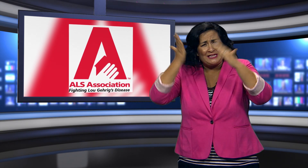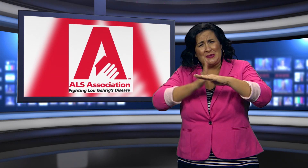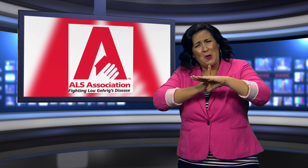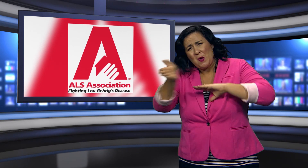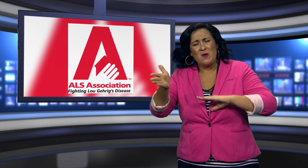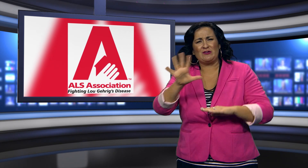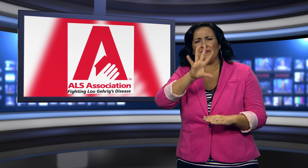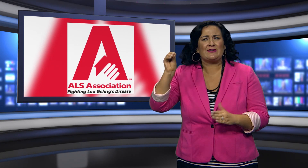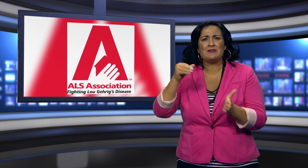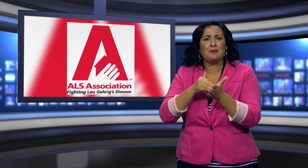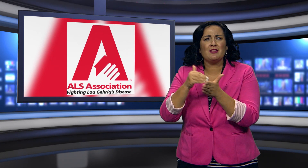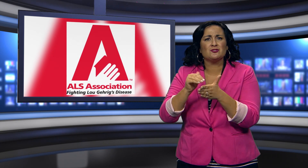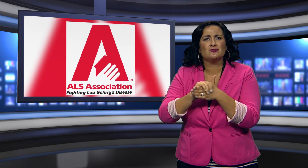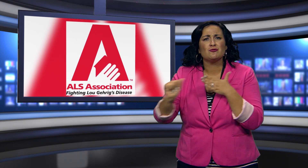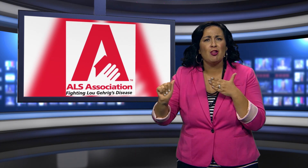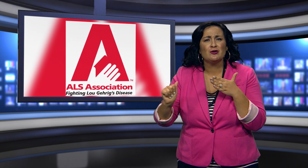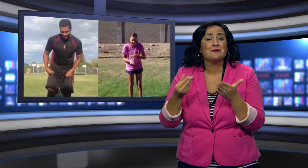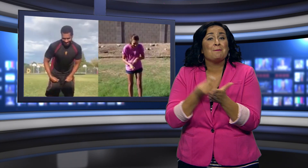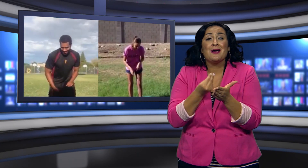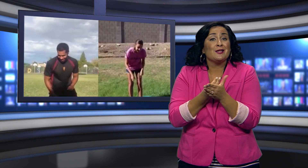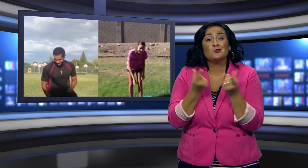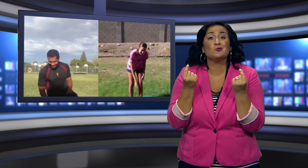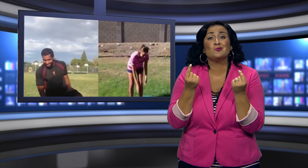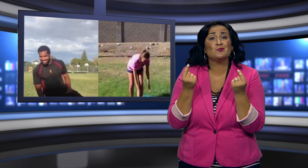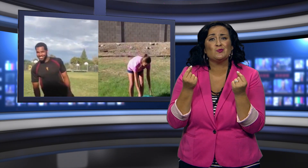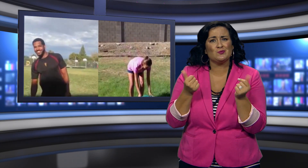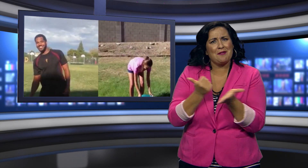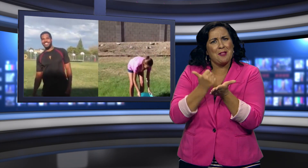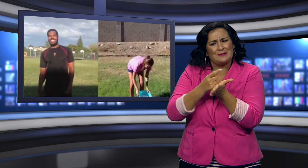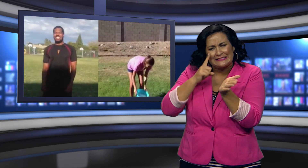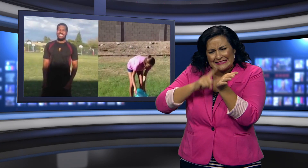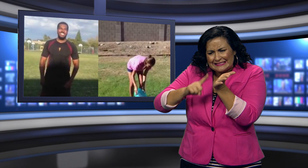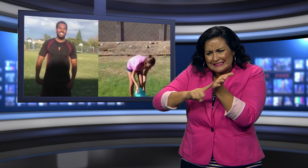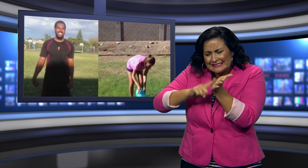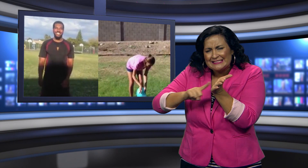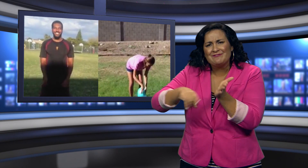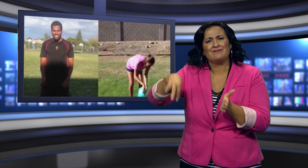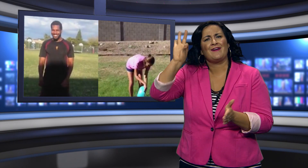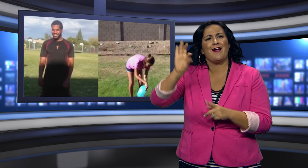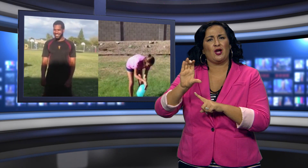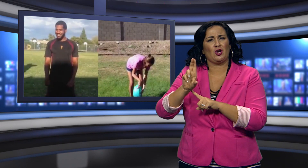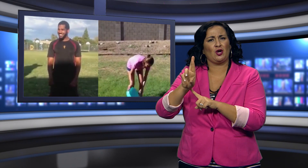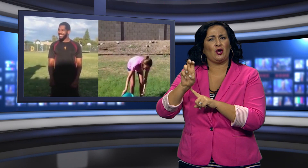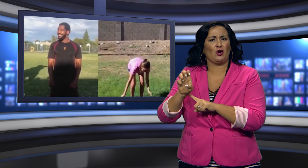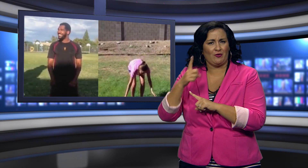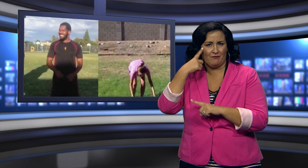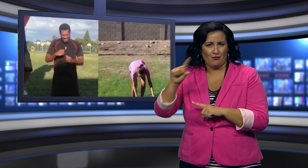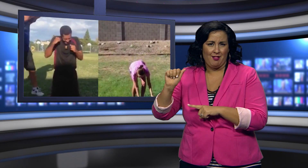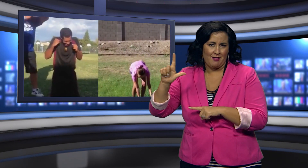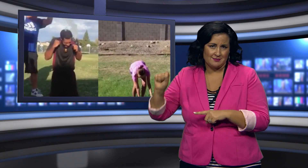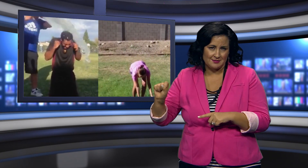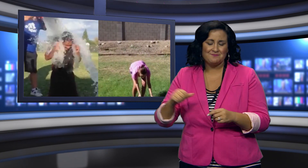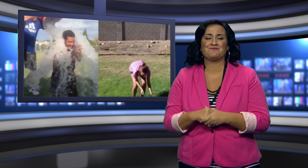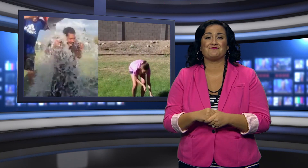a cure. Even DHN staff have taken on the challenge.